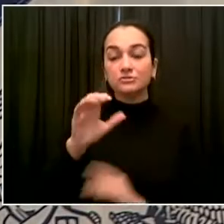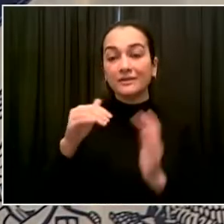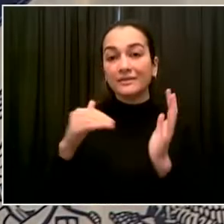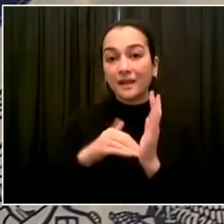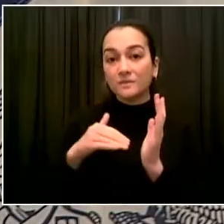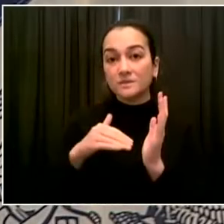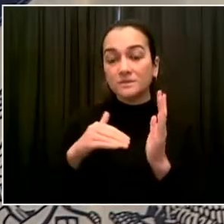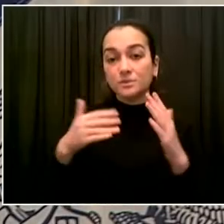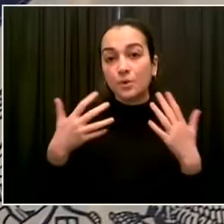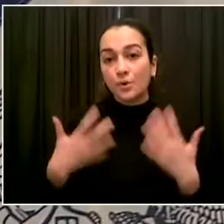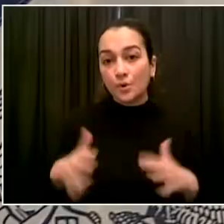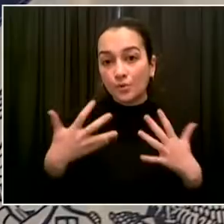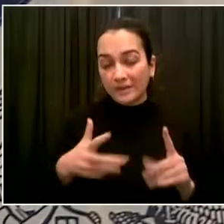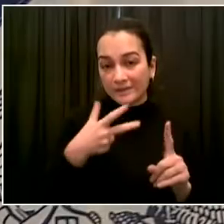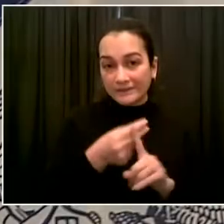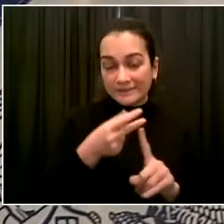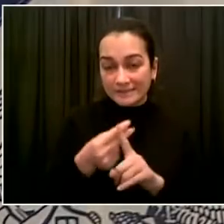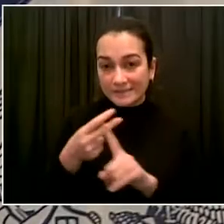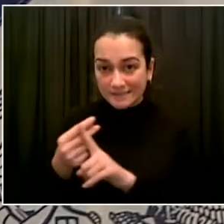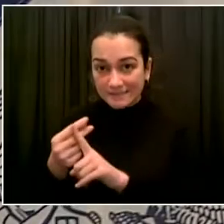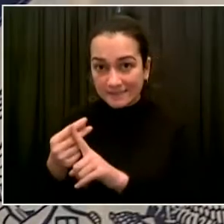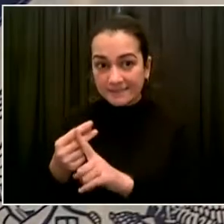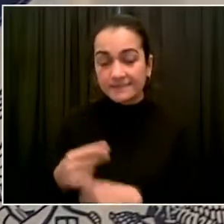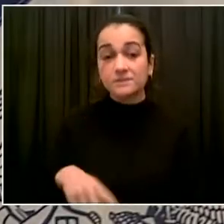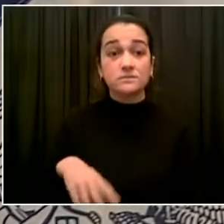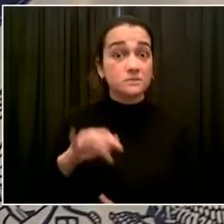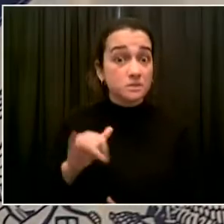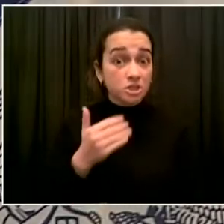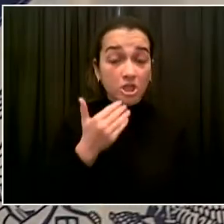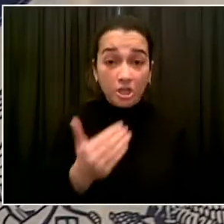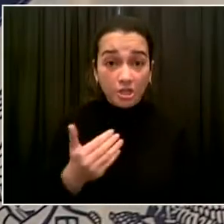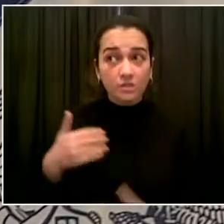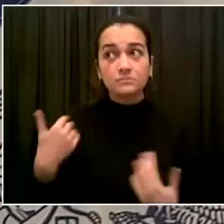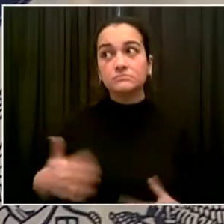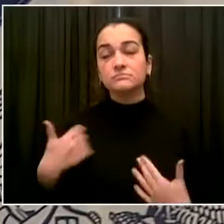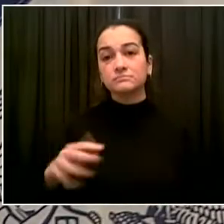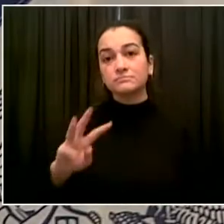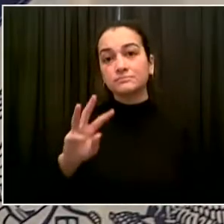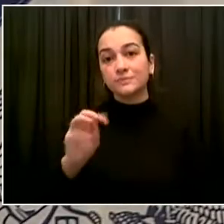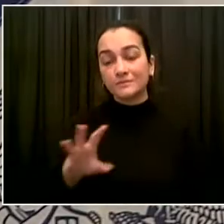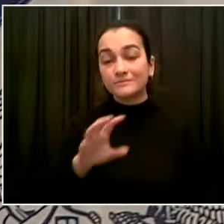NUMBER IS CLIMBING EVERY SINGLE DAY AND WE ARE NOW OVER 600,000 EVER KIDS HOW AVHE HAD AT LEAST ONE